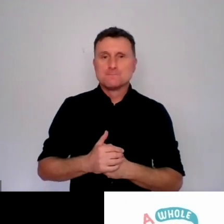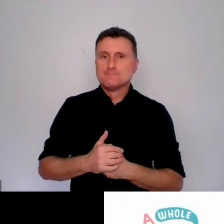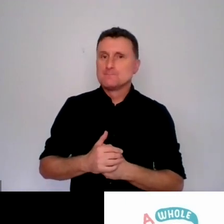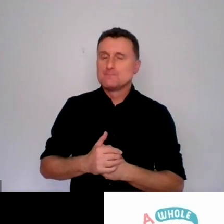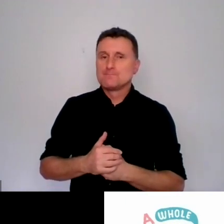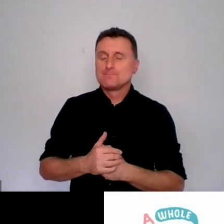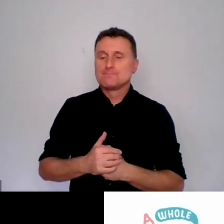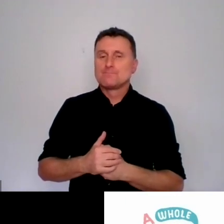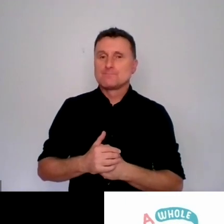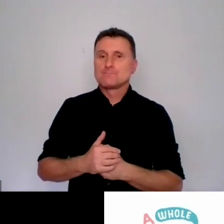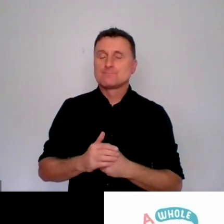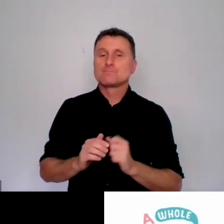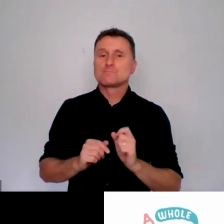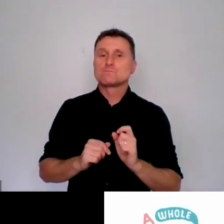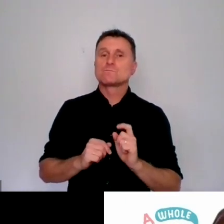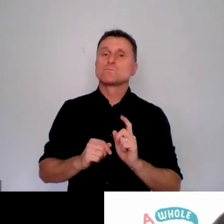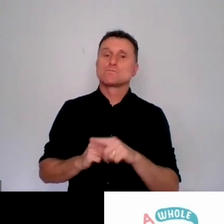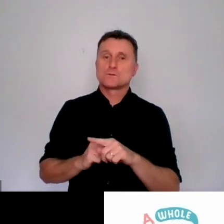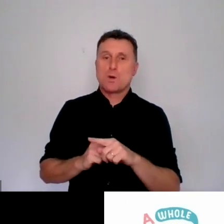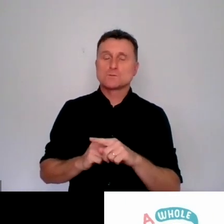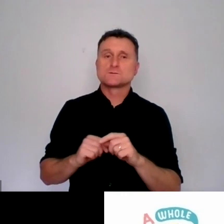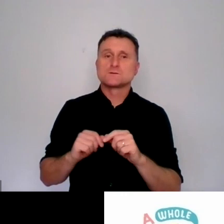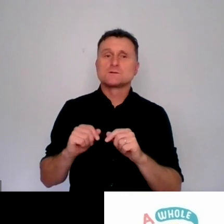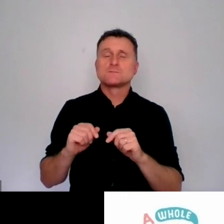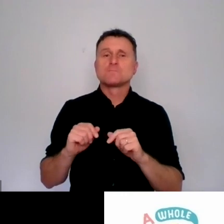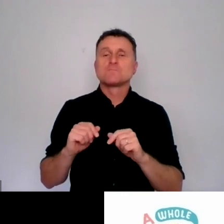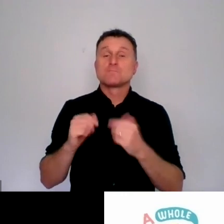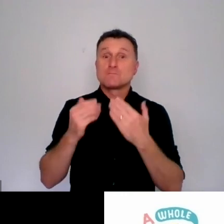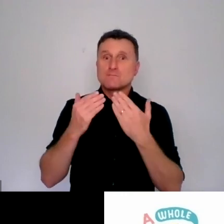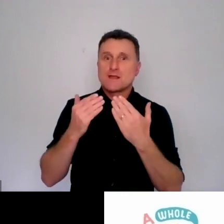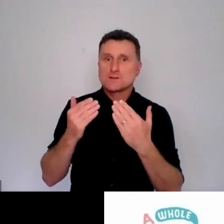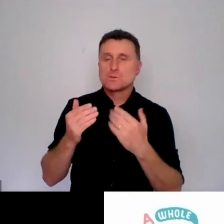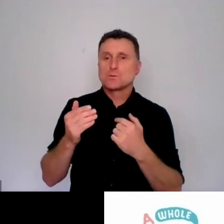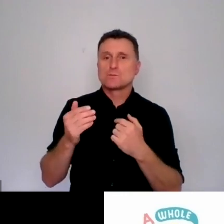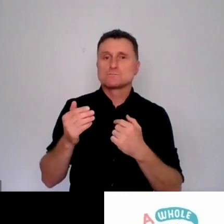a couple of ways of responding to that and thank you for whoever asked that question.